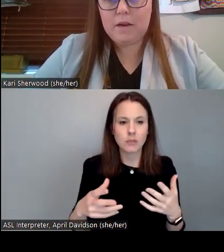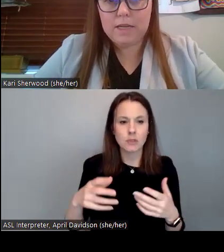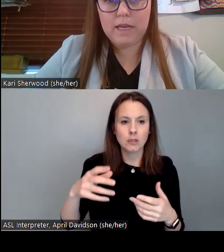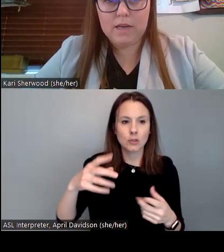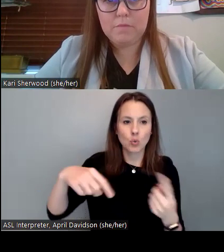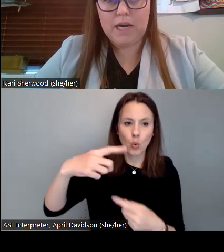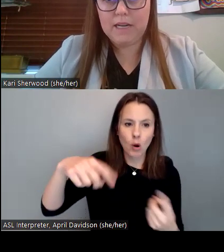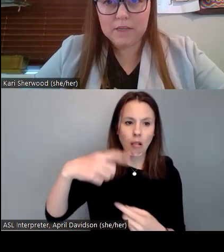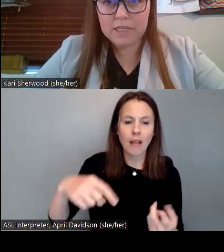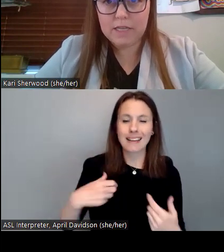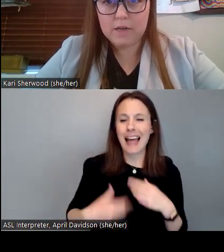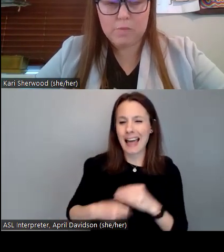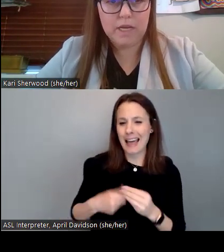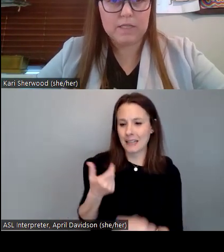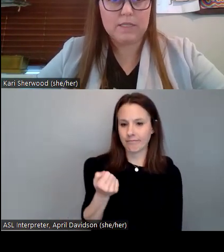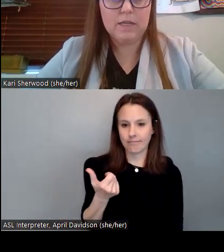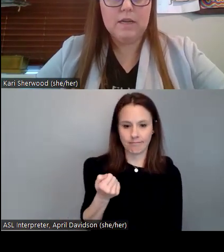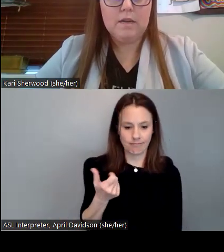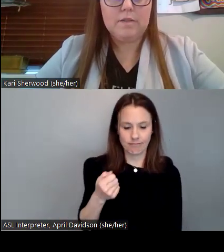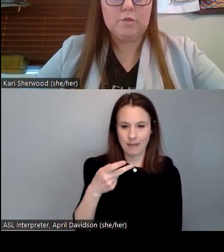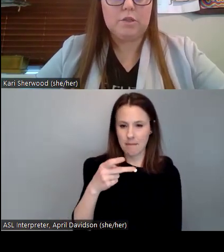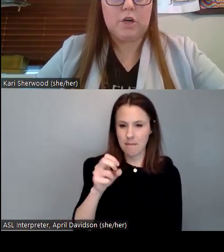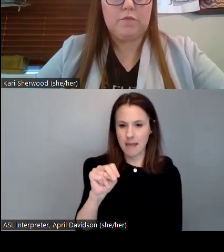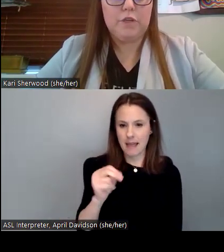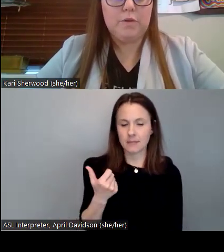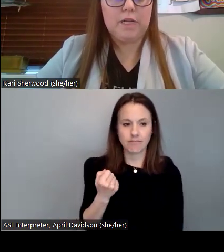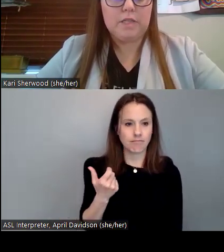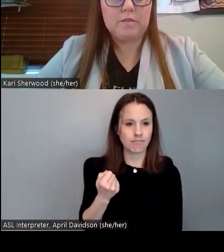clicking and biting nails in here because those are viewed as